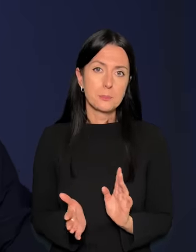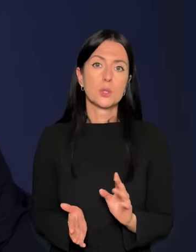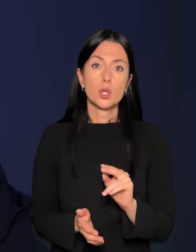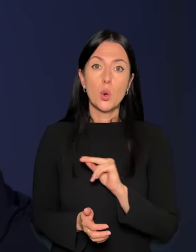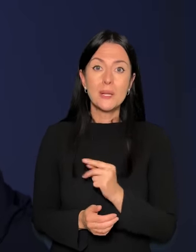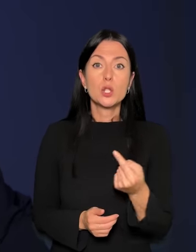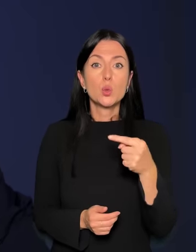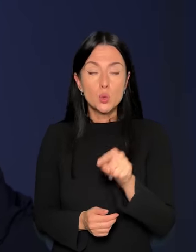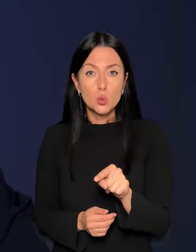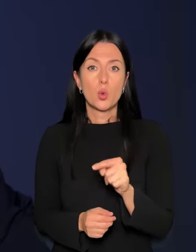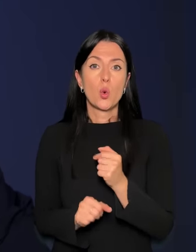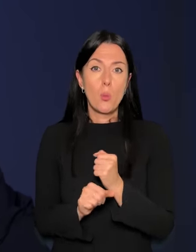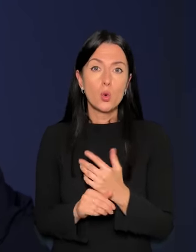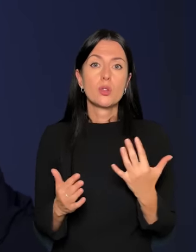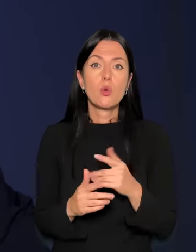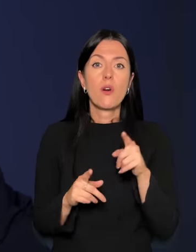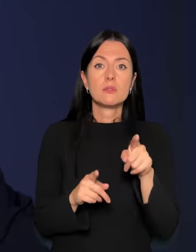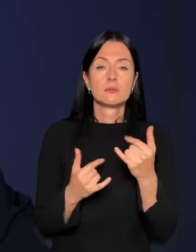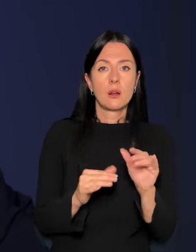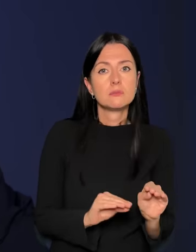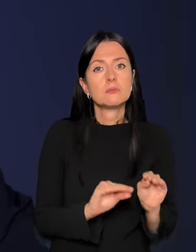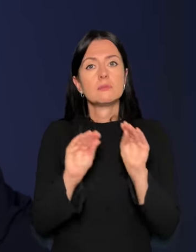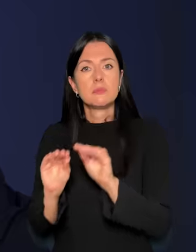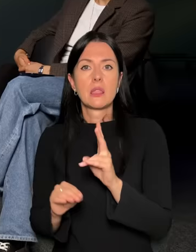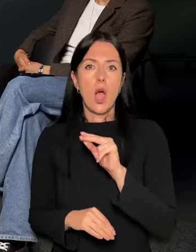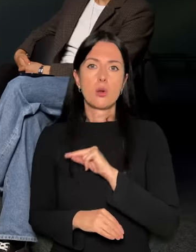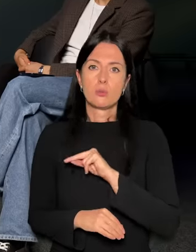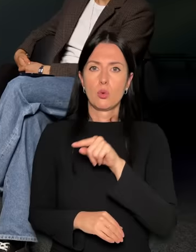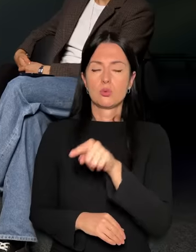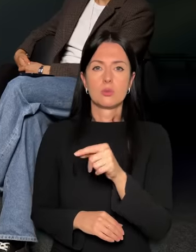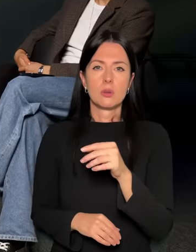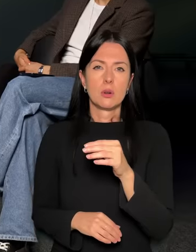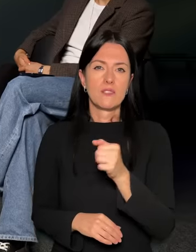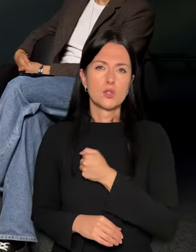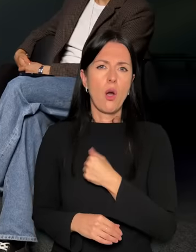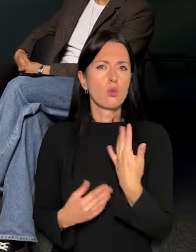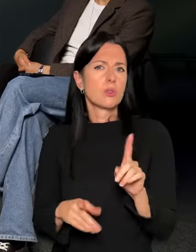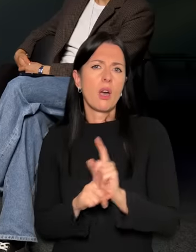the work that they currently place on the military as well. Because the narratives that are heard suggest